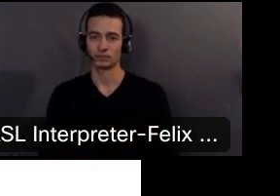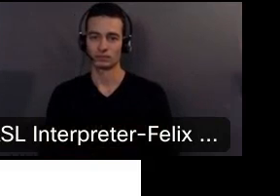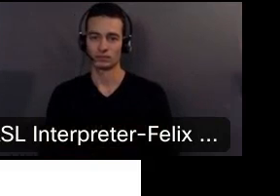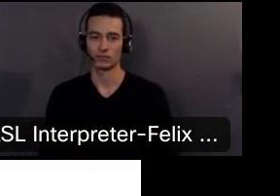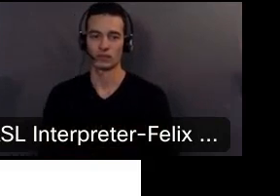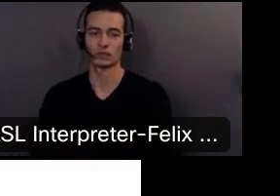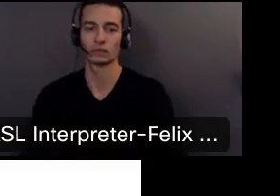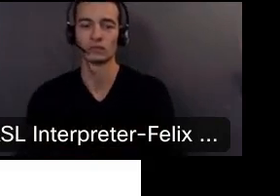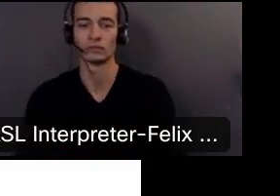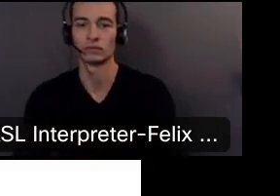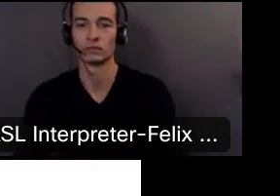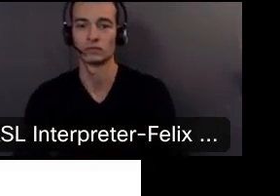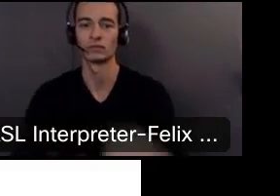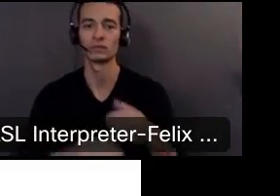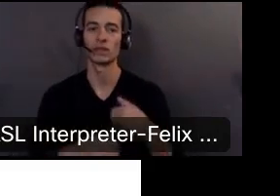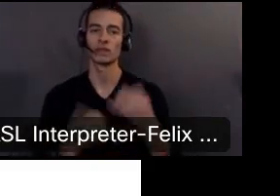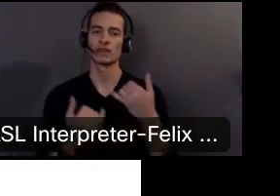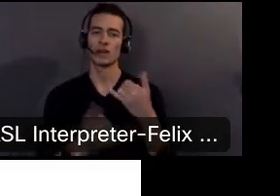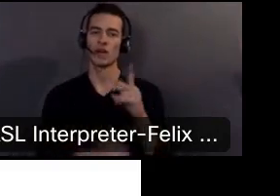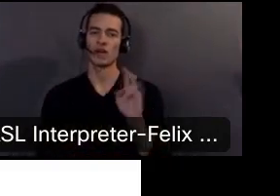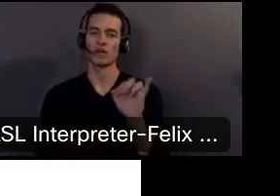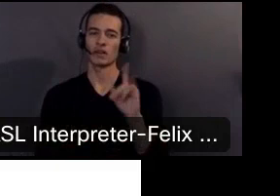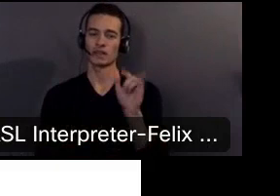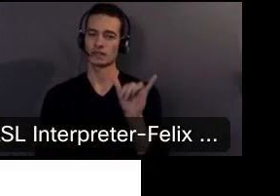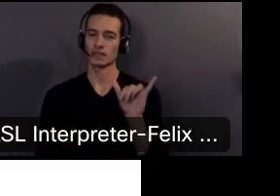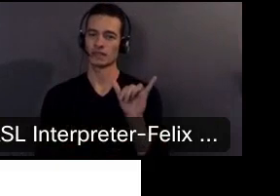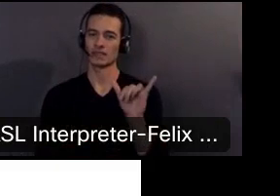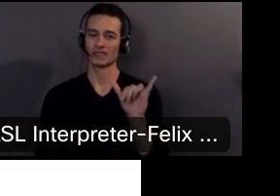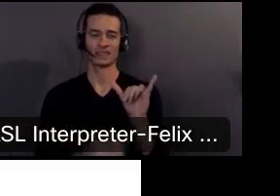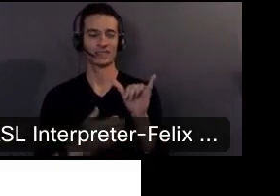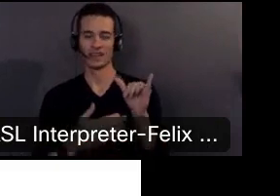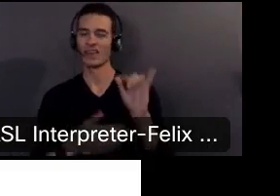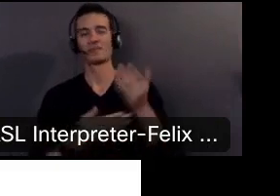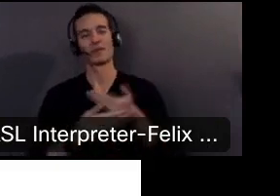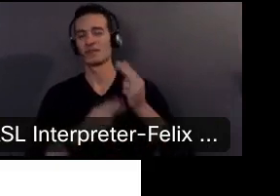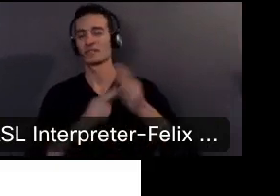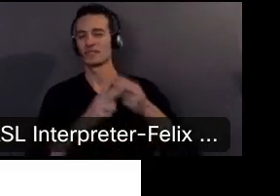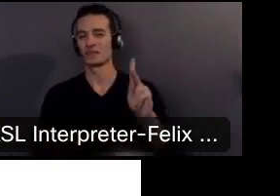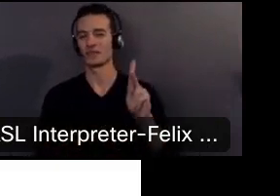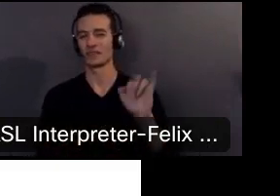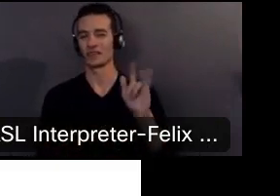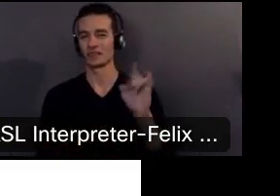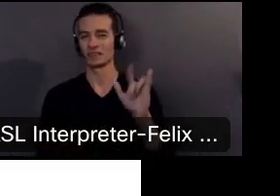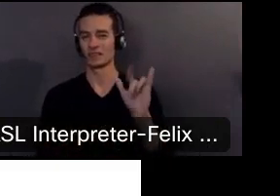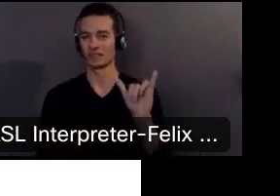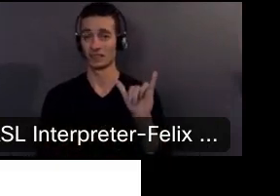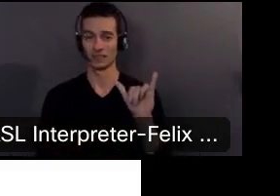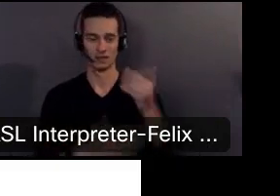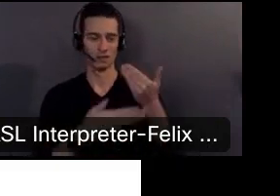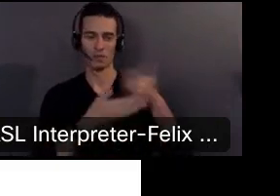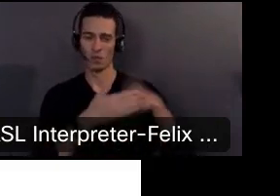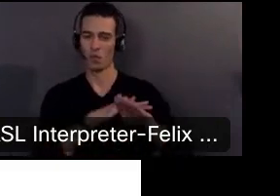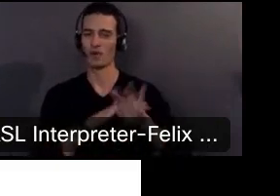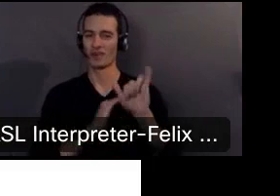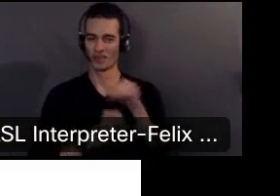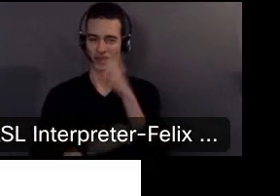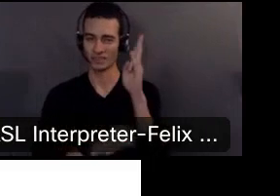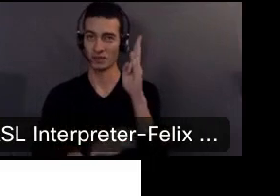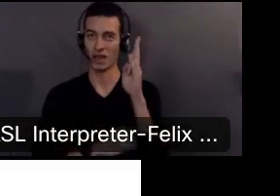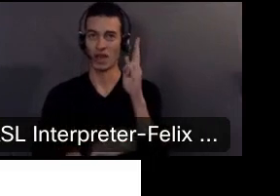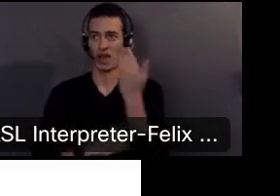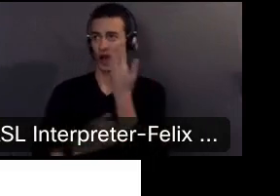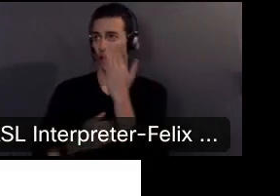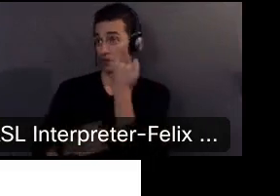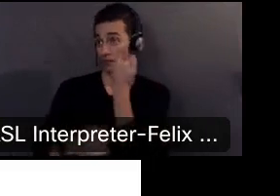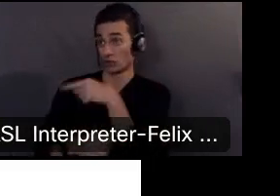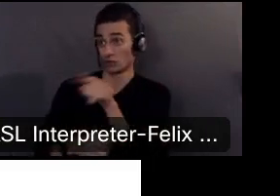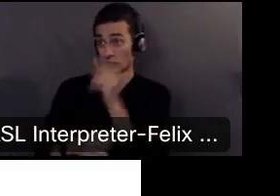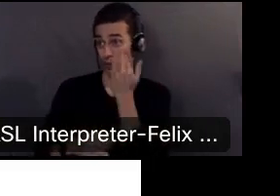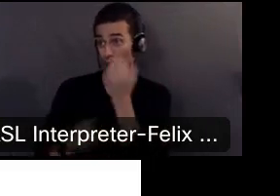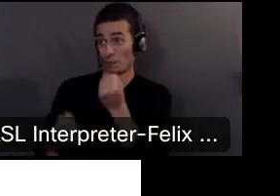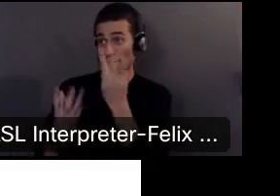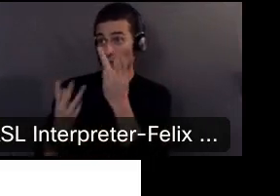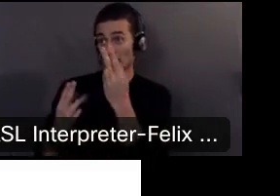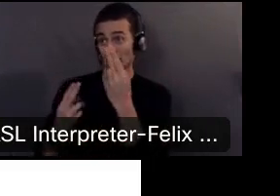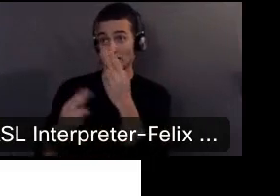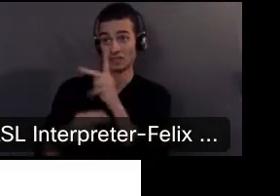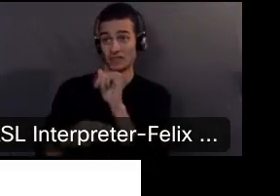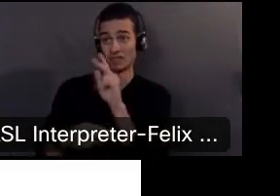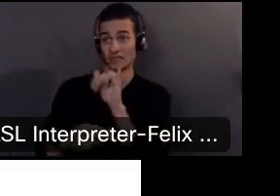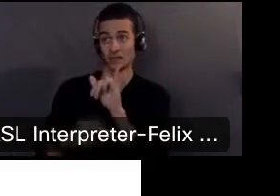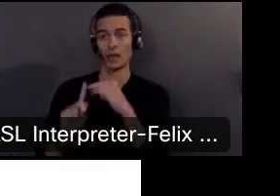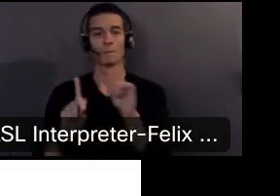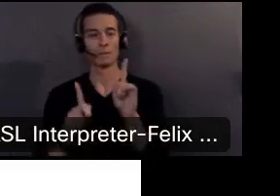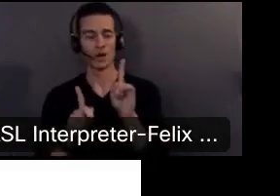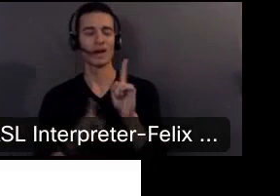Uh, is also, uh, now has another KINSLEY, but it's not him. This is not his family, but I don't know how many kinsley's you know, but now I feel like I know, but I wanted to say that Kingsley Mai was born to parents. Texted in Holly.